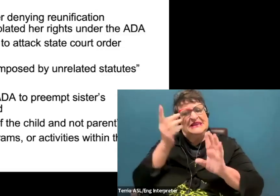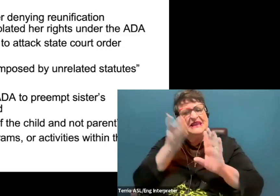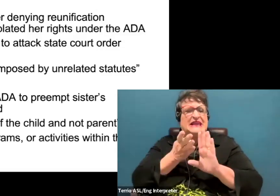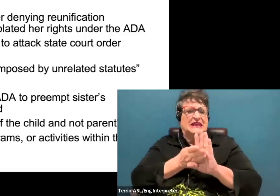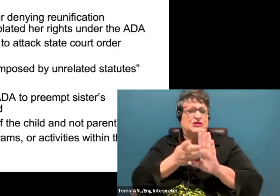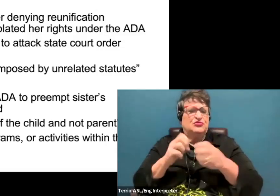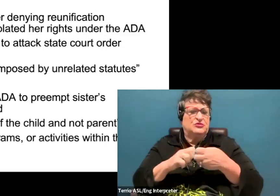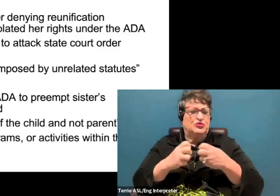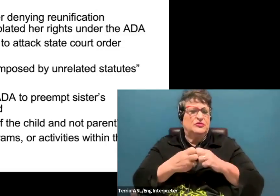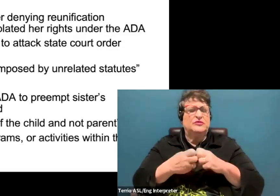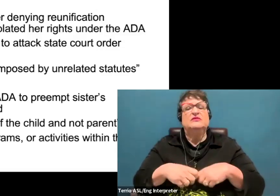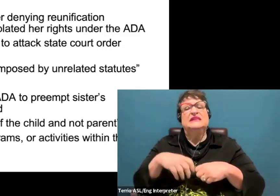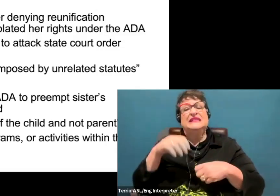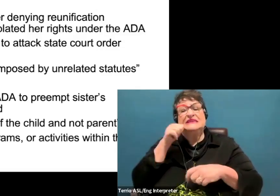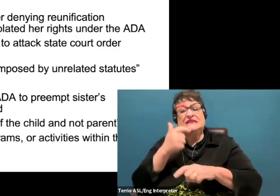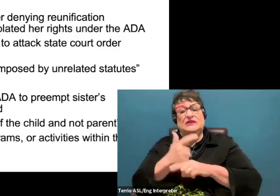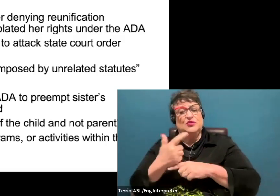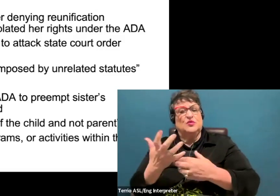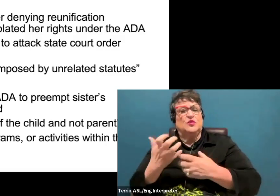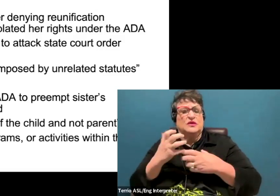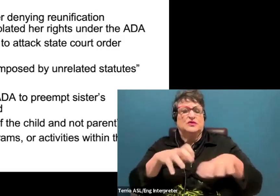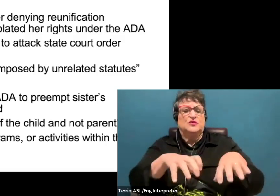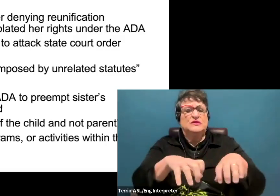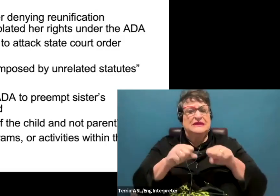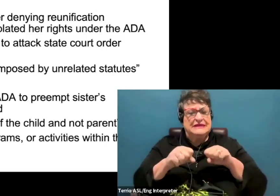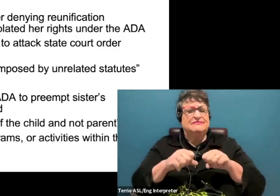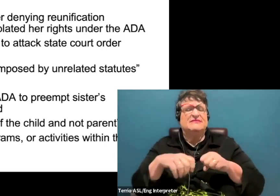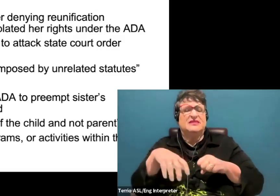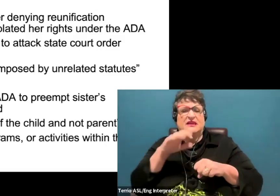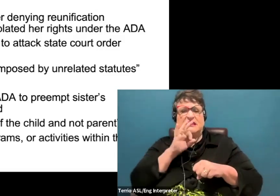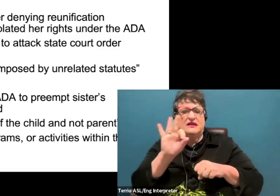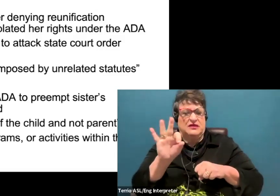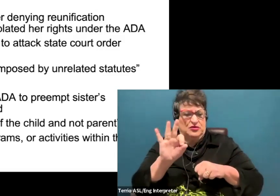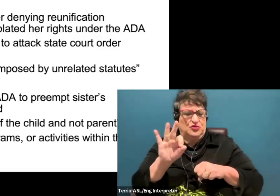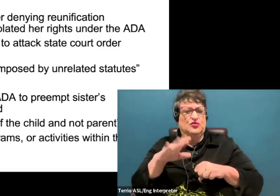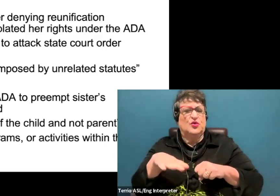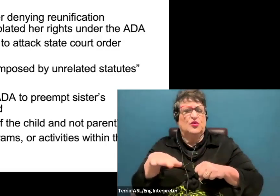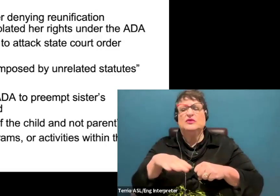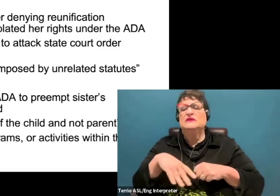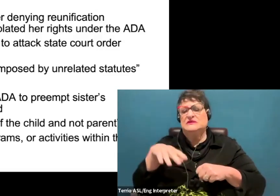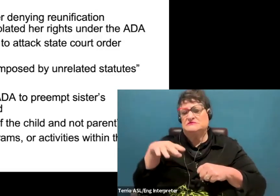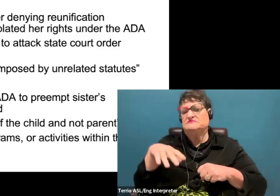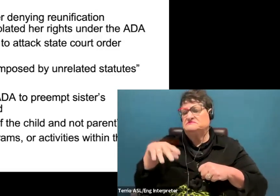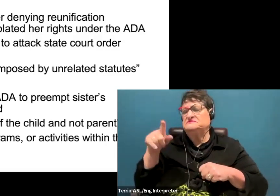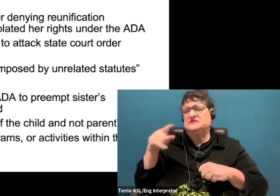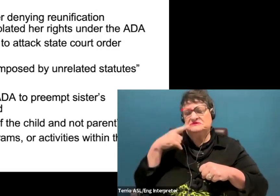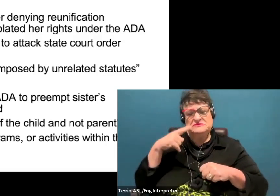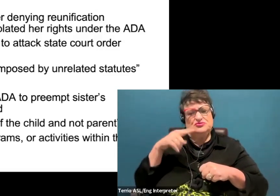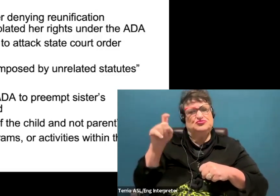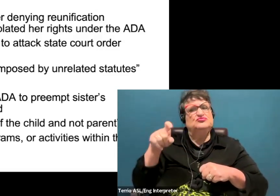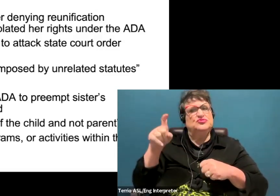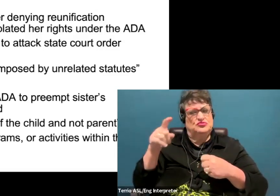the 9-year-old and CPS agrees with the sister. They say we should terminate her rights, custody should go to sister.